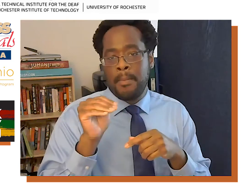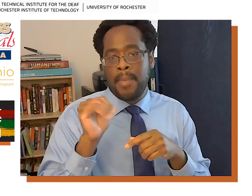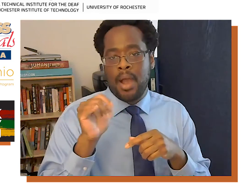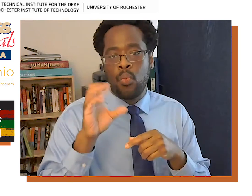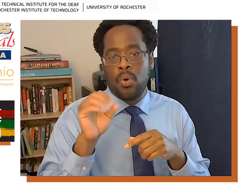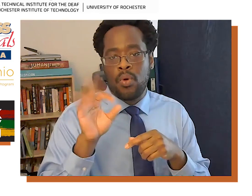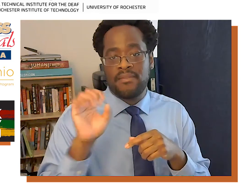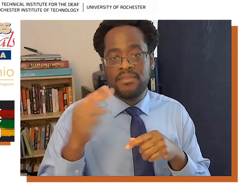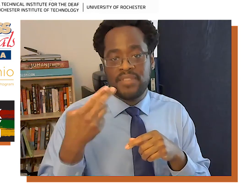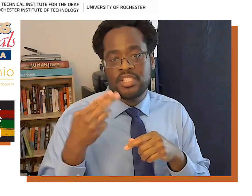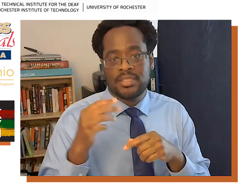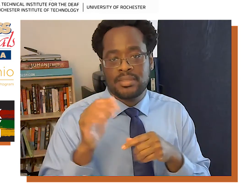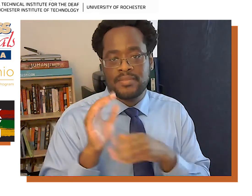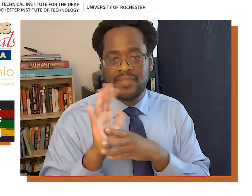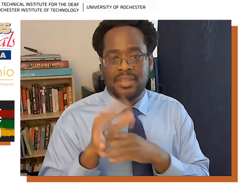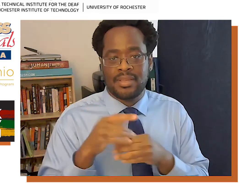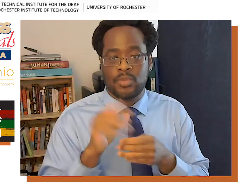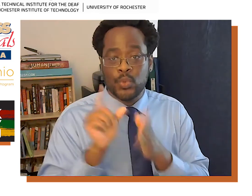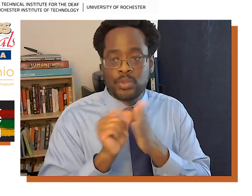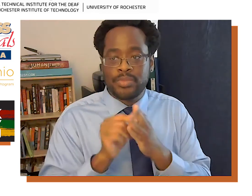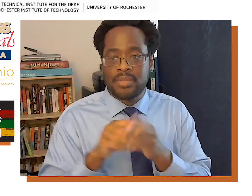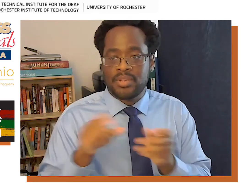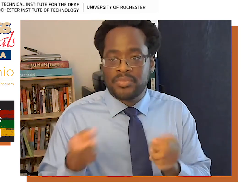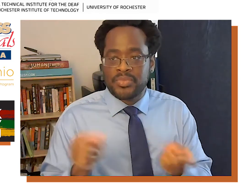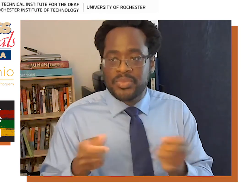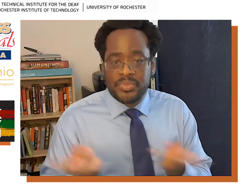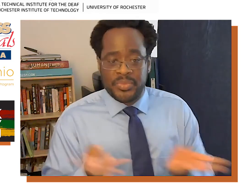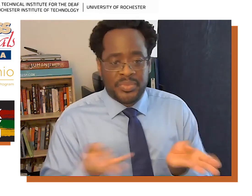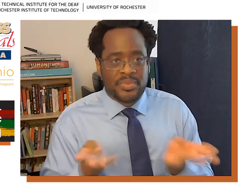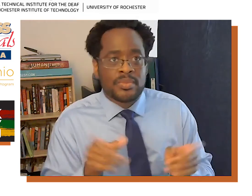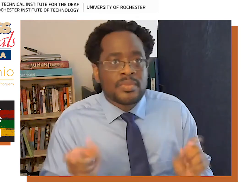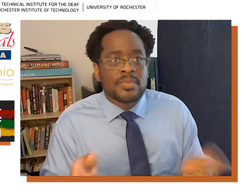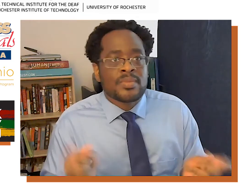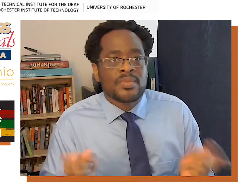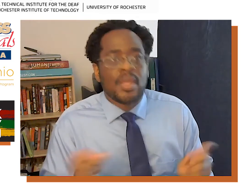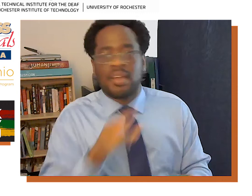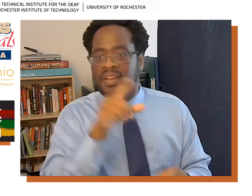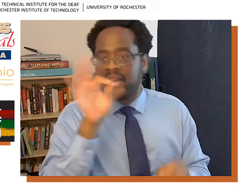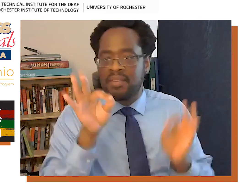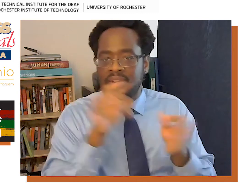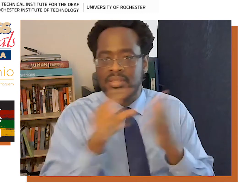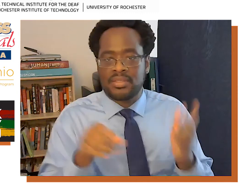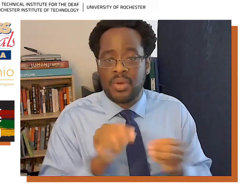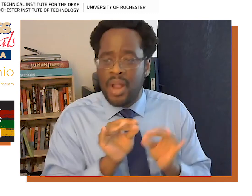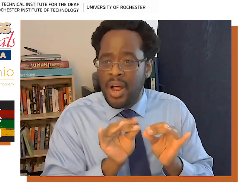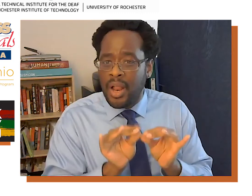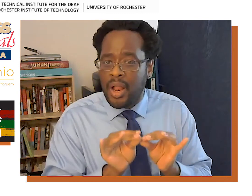I even used the microfiche film, the printers to be able to find all of the information I needed,